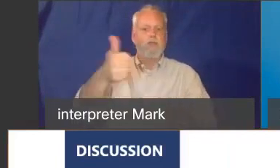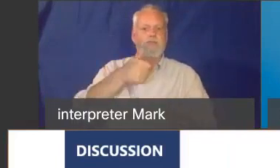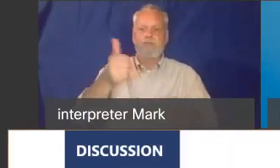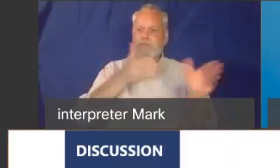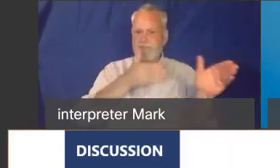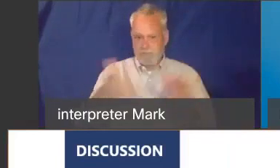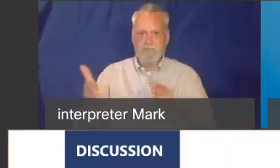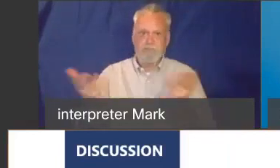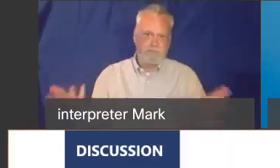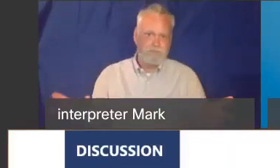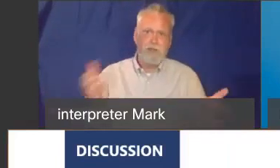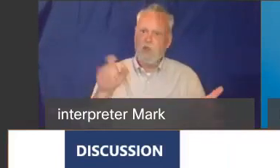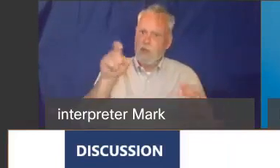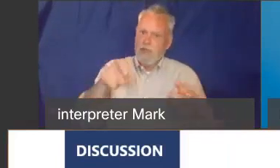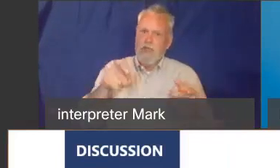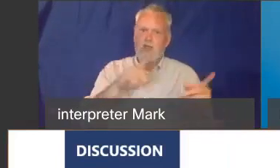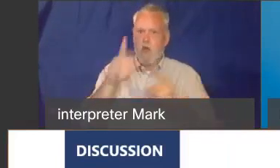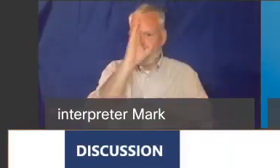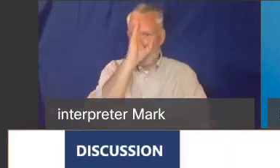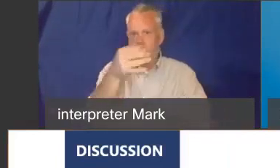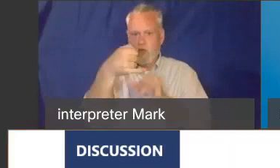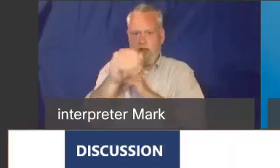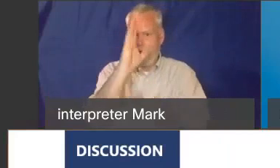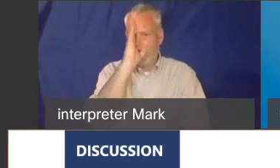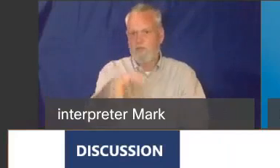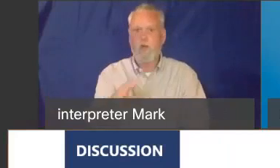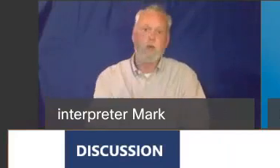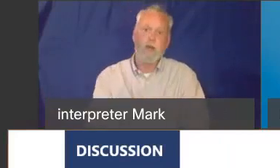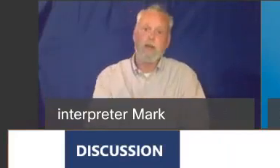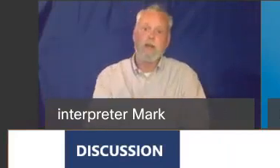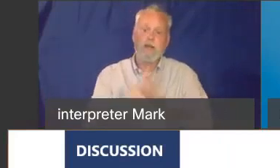Is that you do need to go in straight lines for these types of facilities and most others.